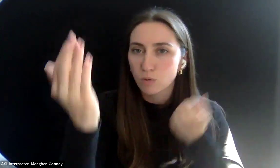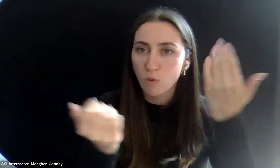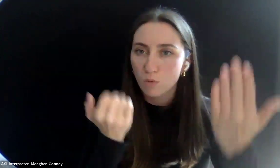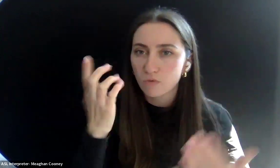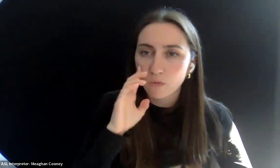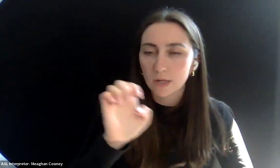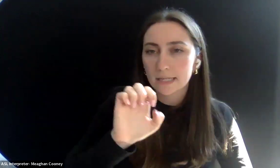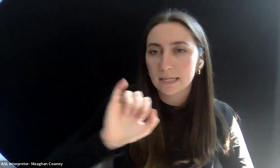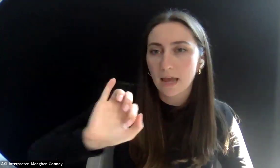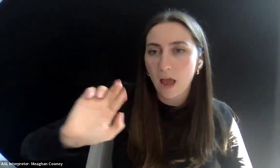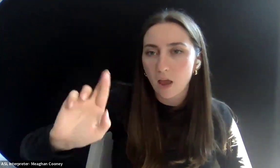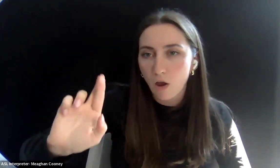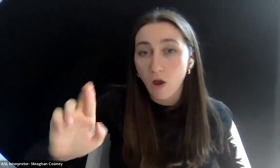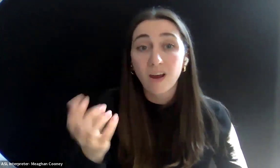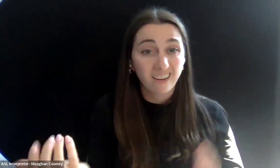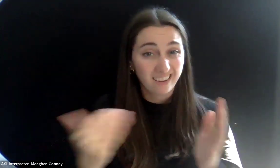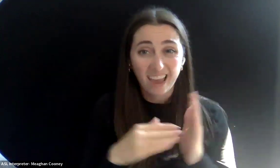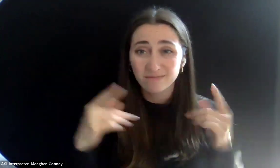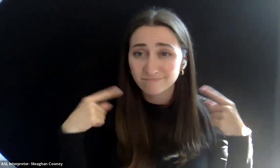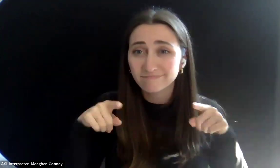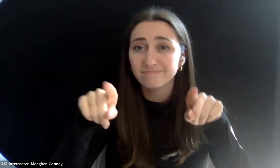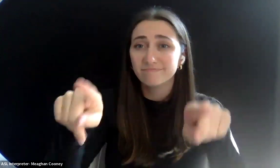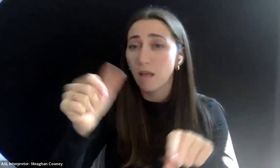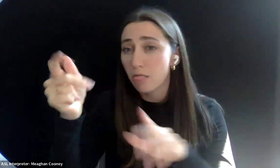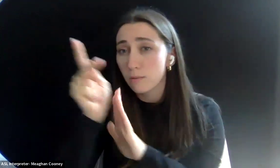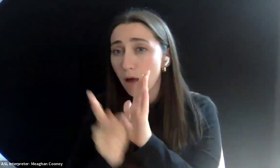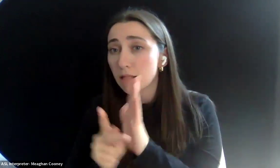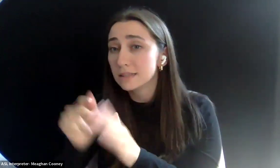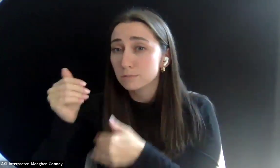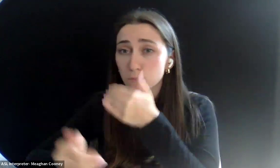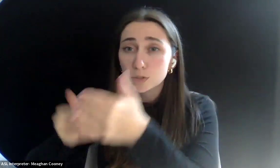So this is again consistent with other policies would apply to